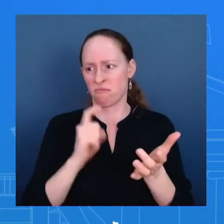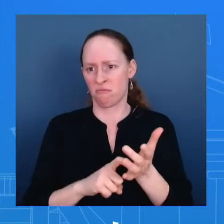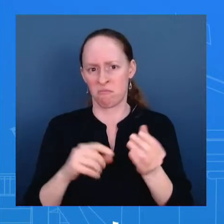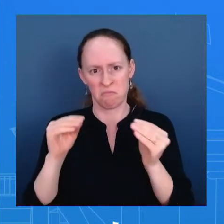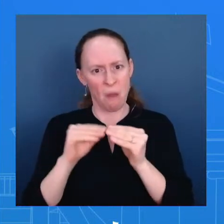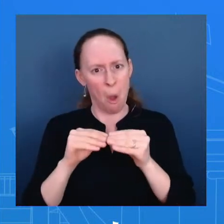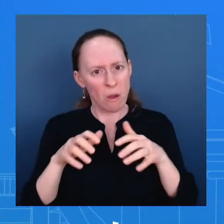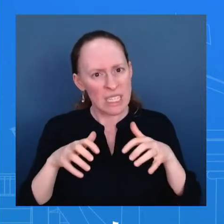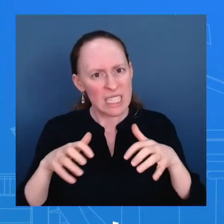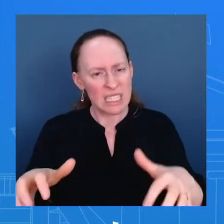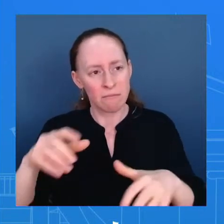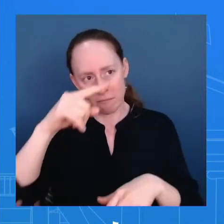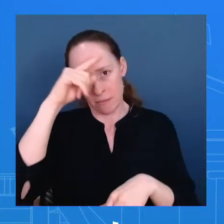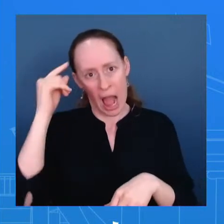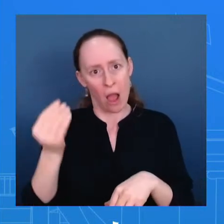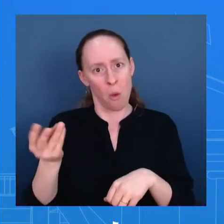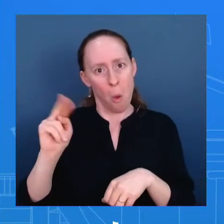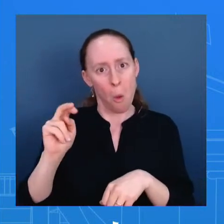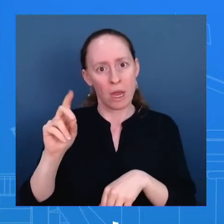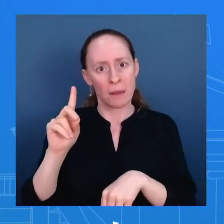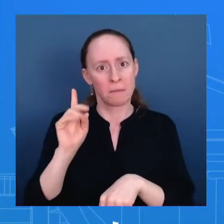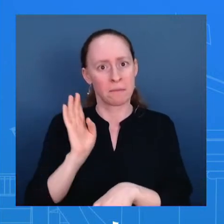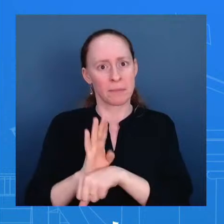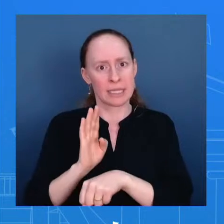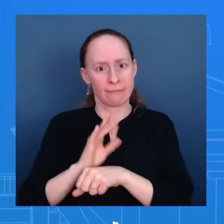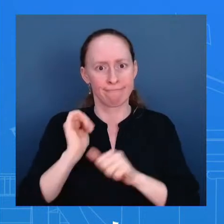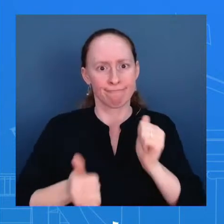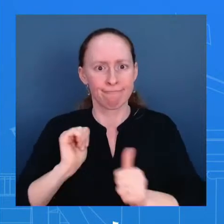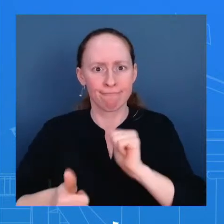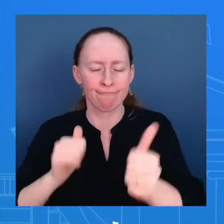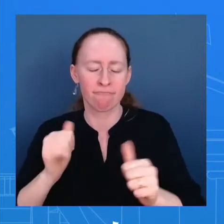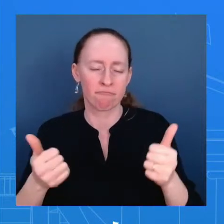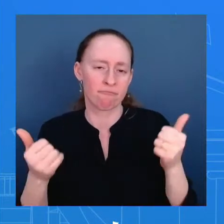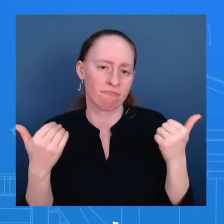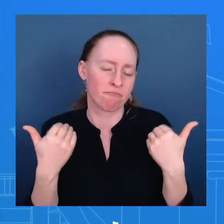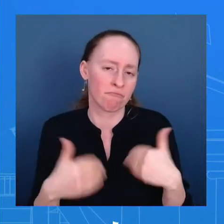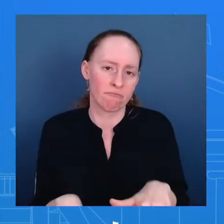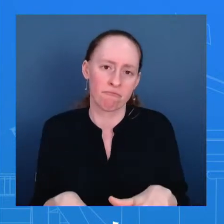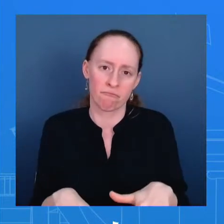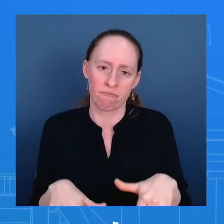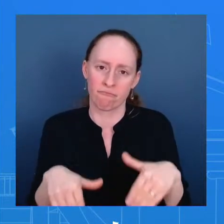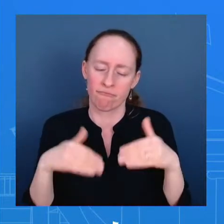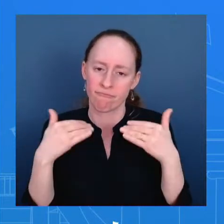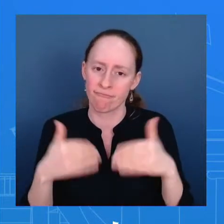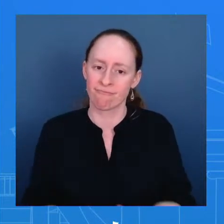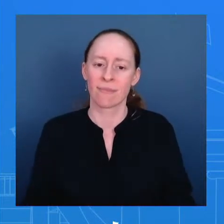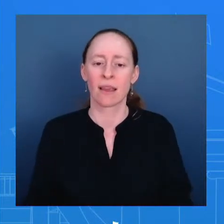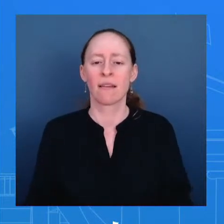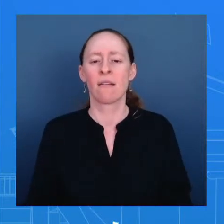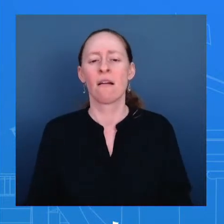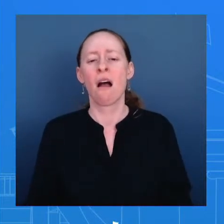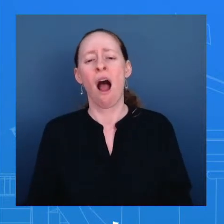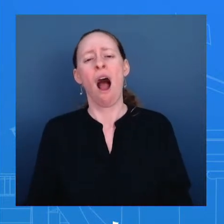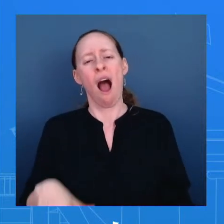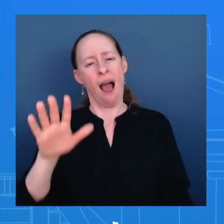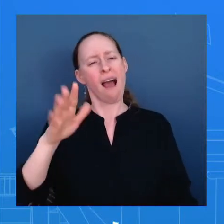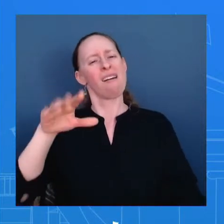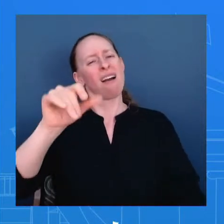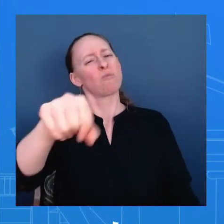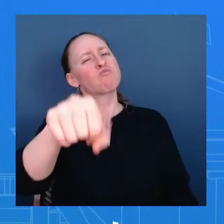how we're not just talking about history, like we are do- doing today with -- with the -- with the Brown and related-case defendants